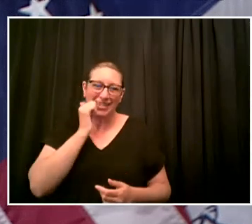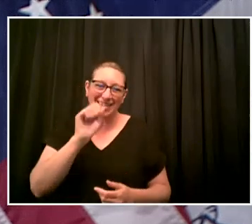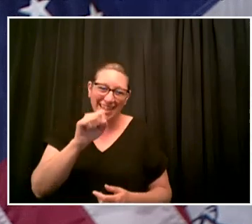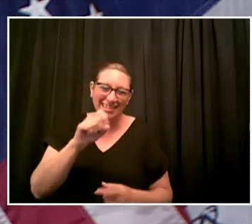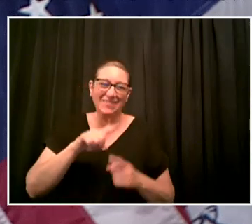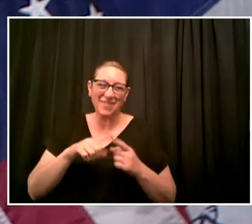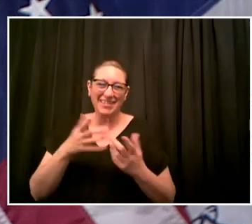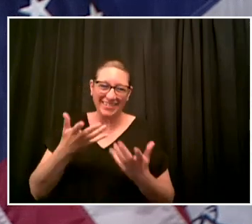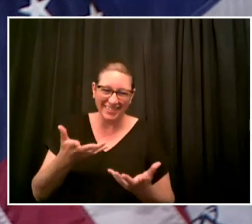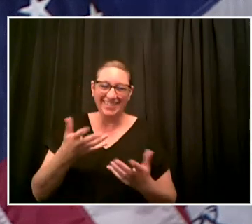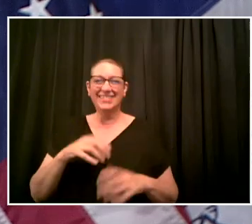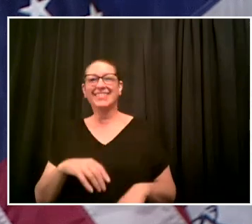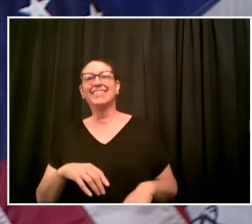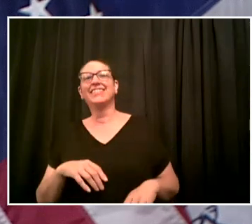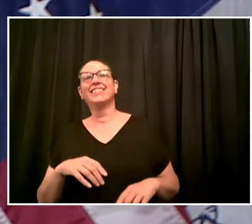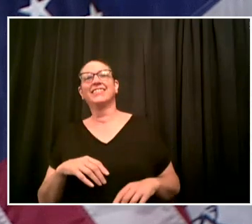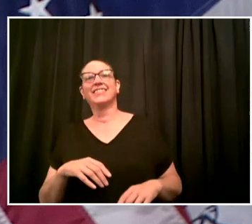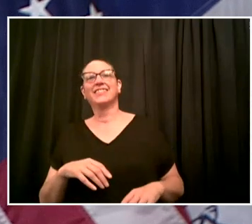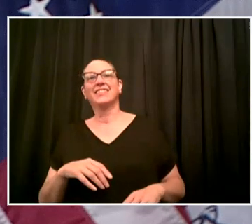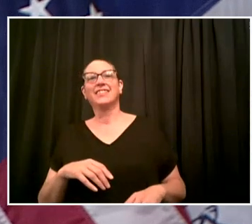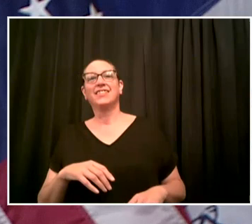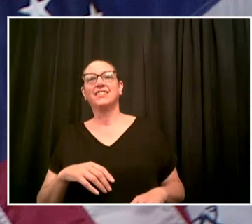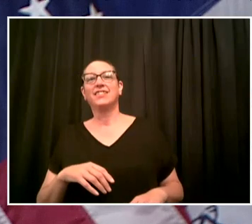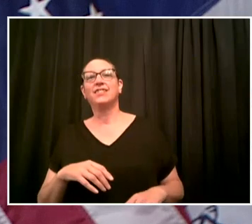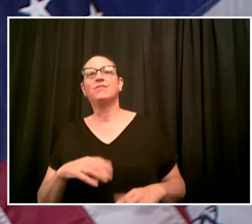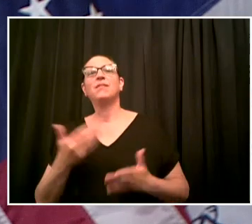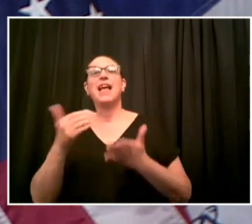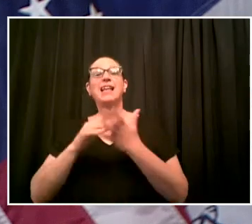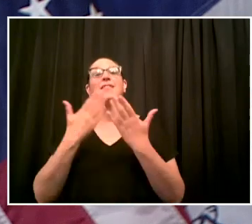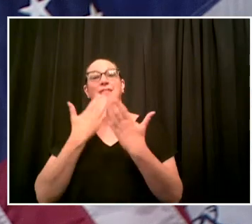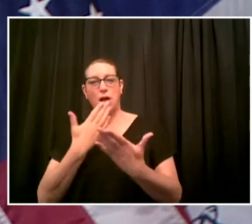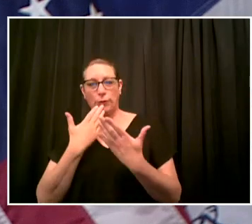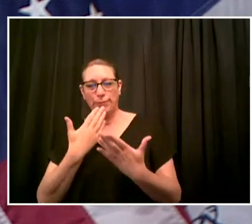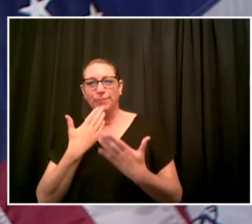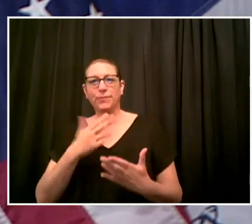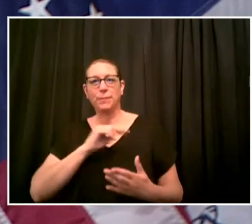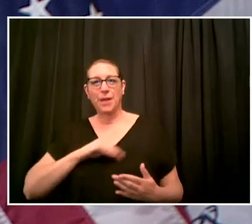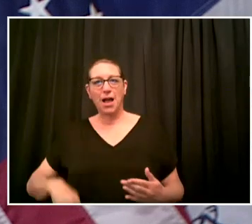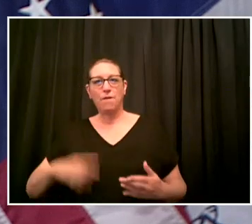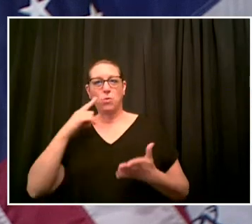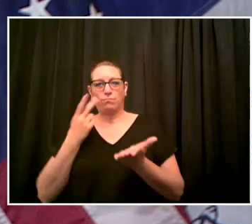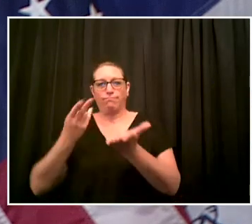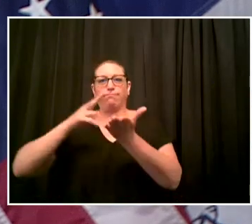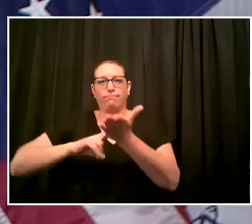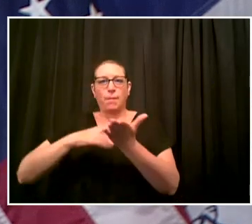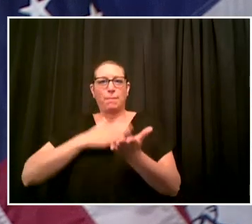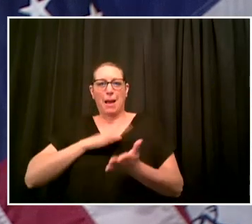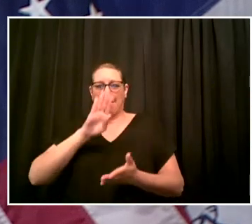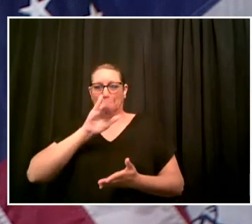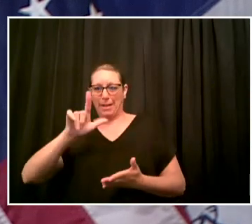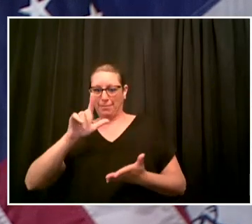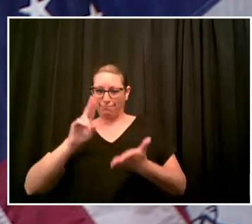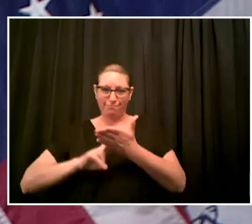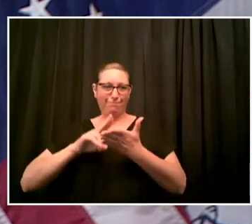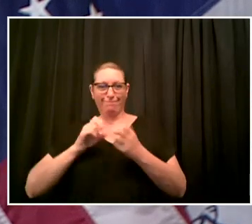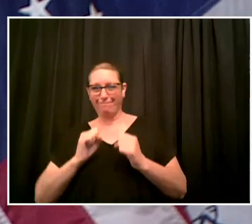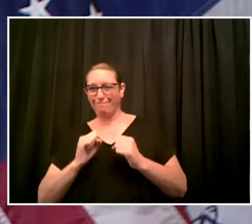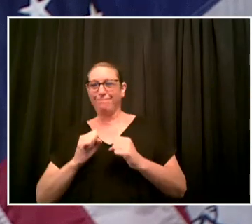I MEAN, I SEE YOU ALMOST EVERY DAY. AND I THANK YOU. BUT THANK YOU. THANK YOU, MR.